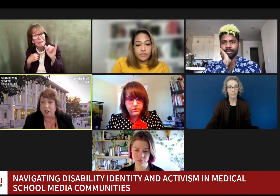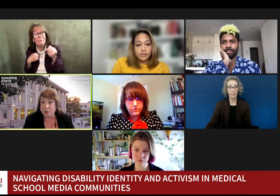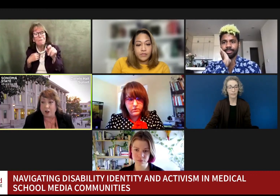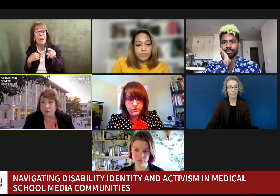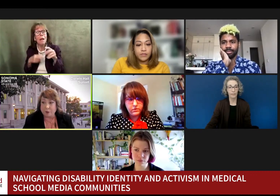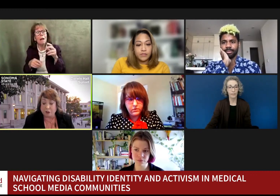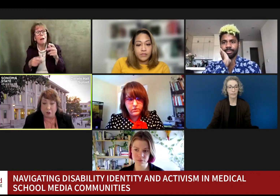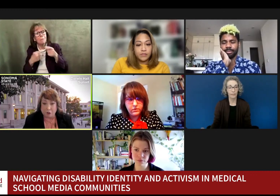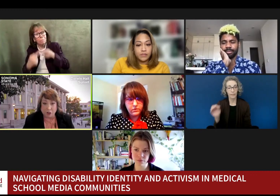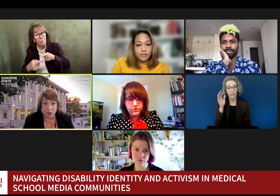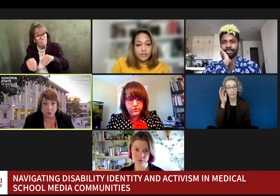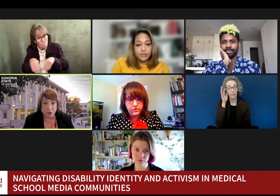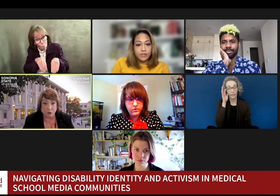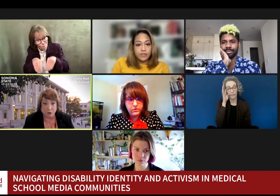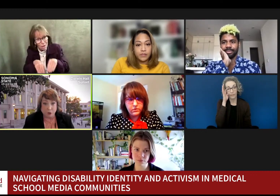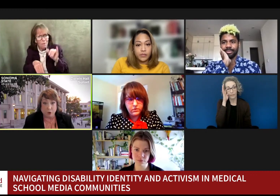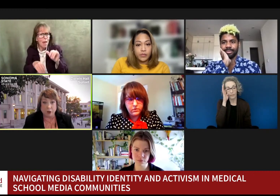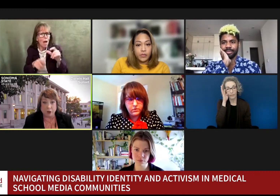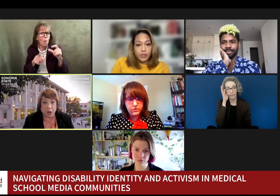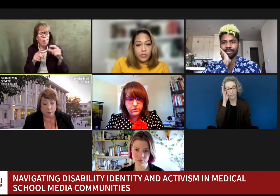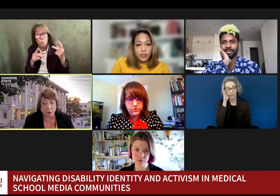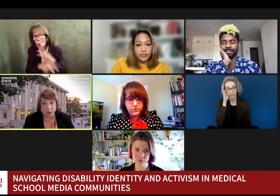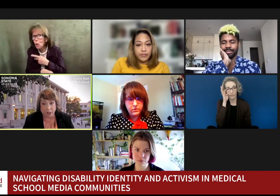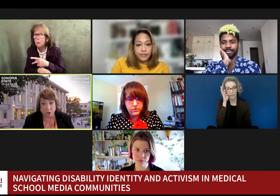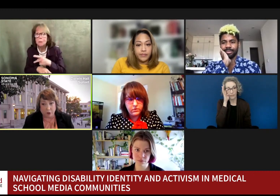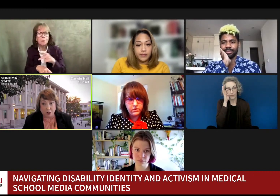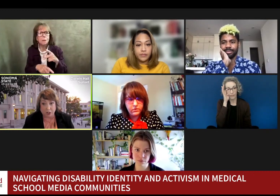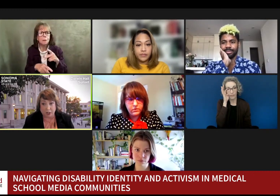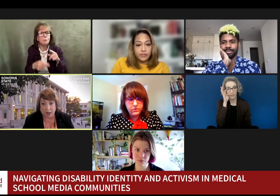And so, after about the third time she used the word,